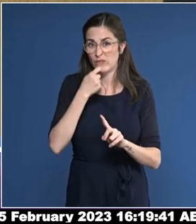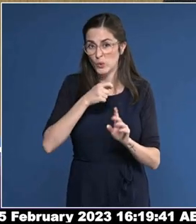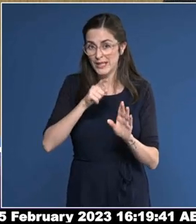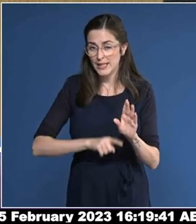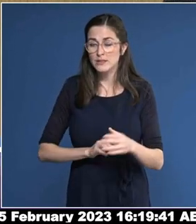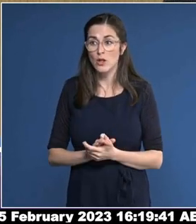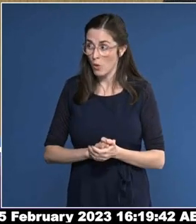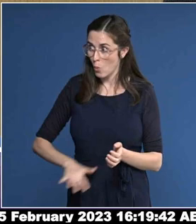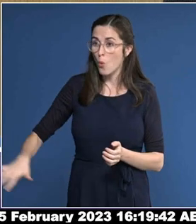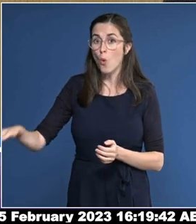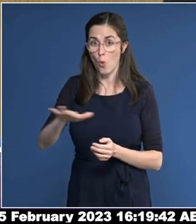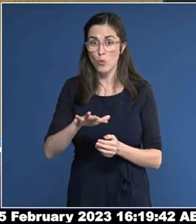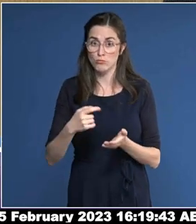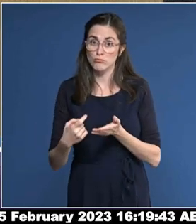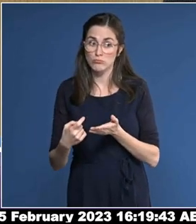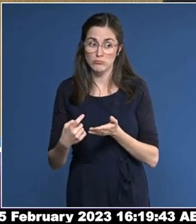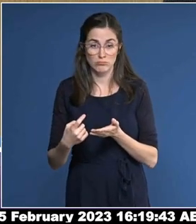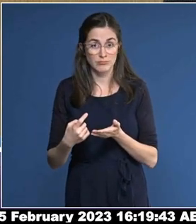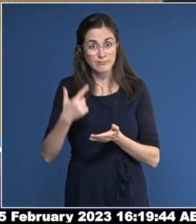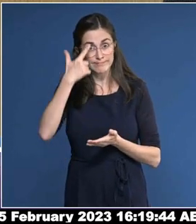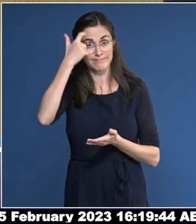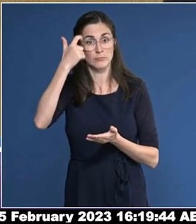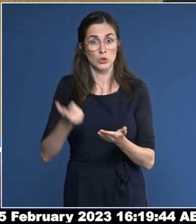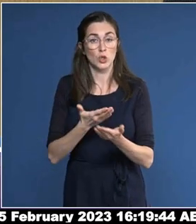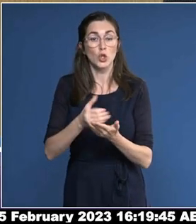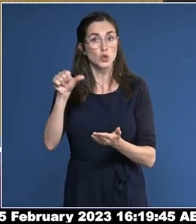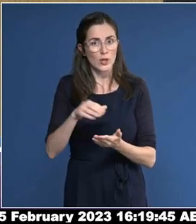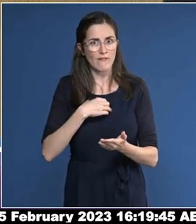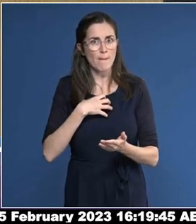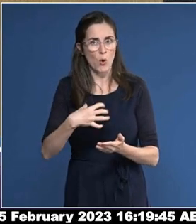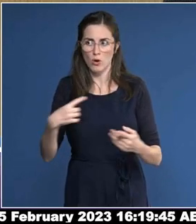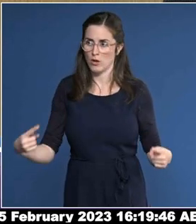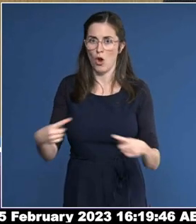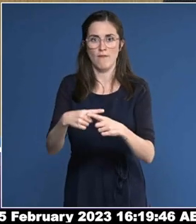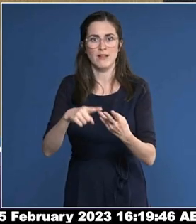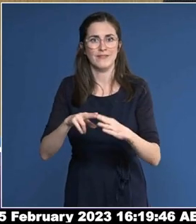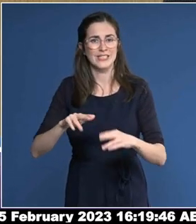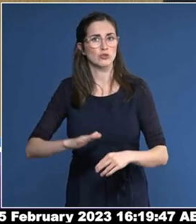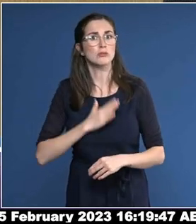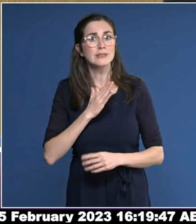increased conflict of interest provisions and service independence.